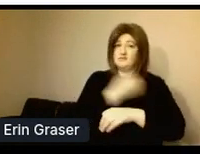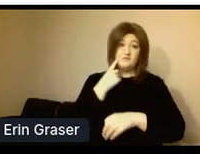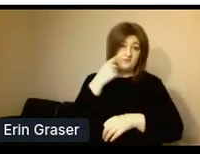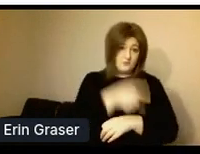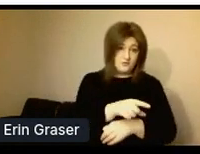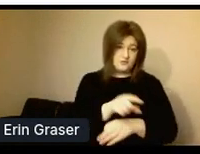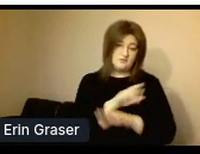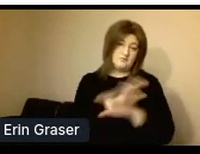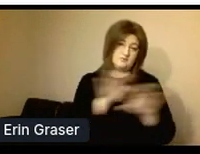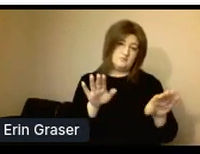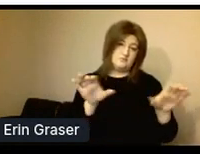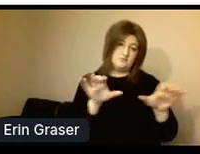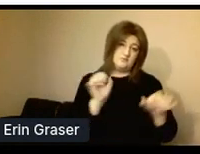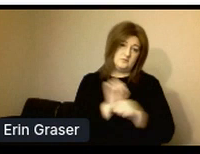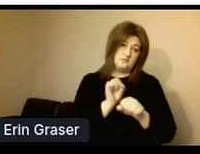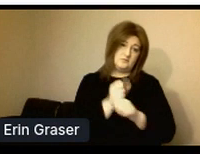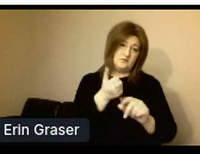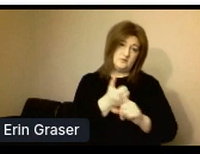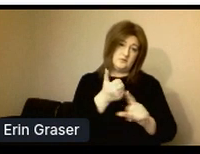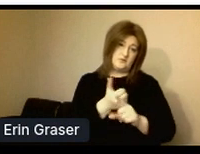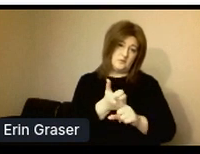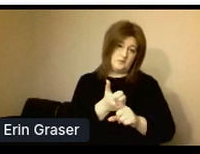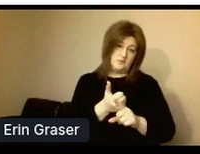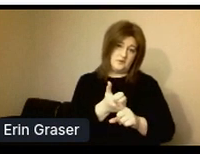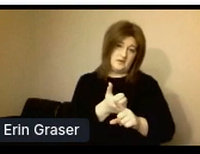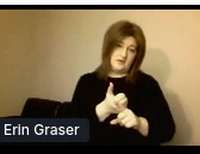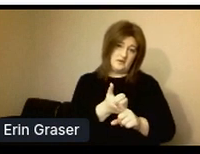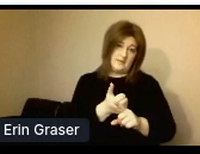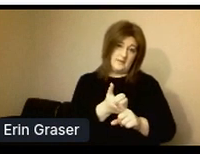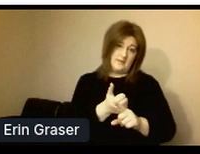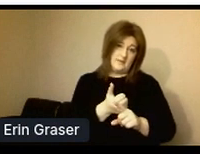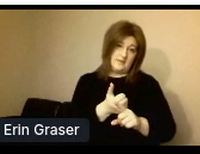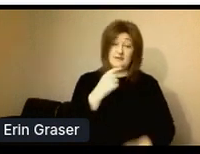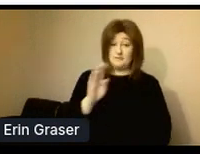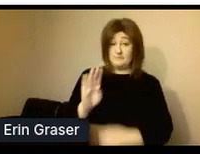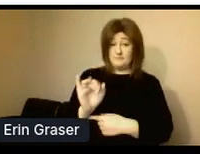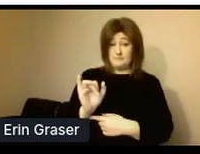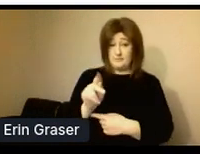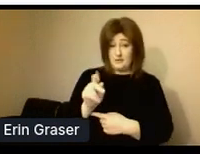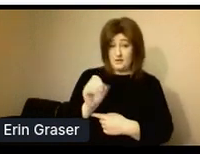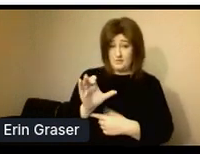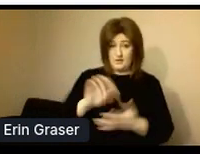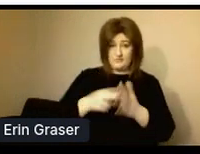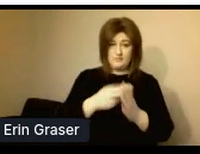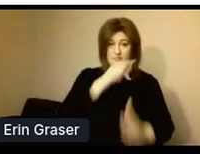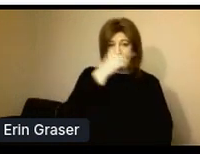Do that work on your own. And when I say BIPOC, I mean Black Indigenous people of color.